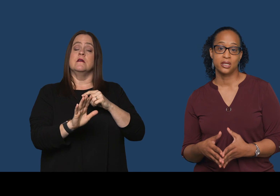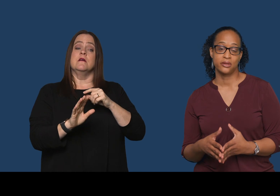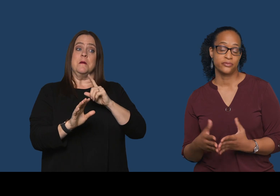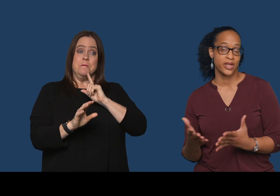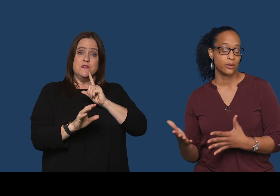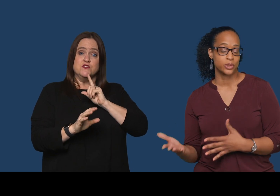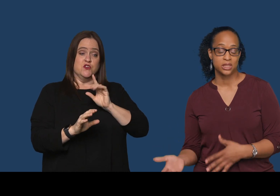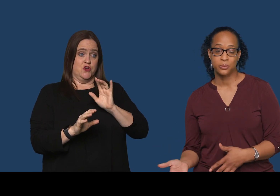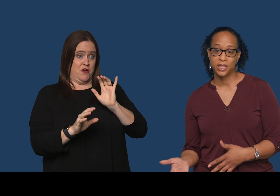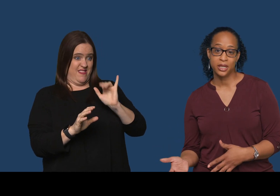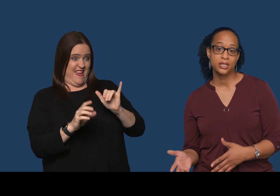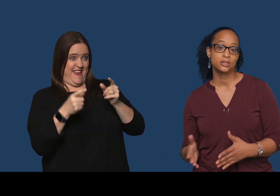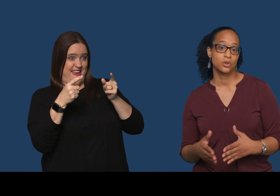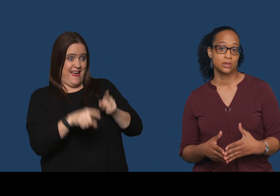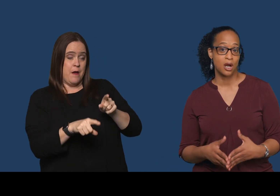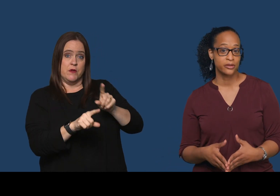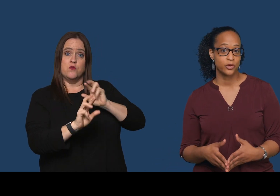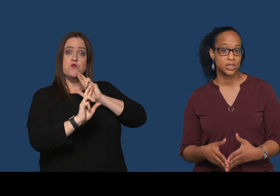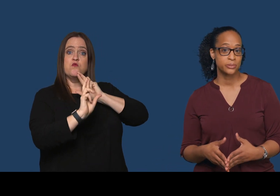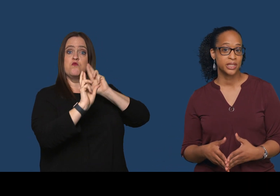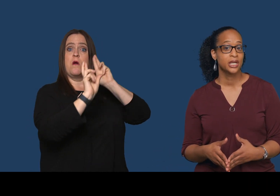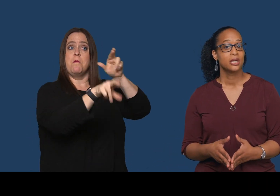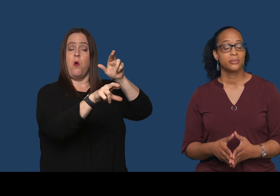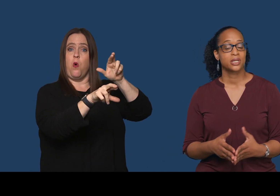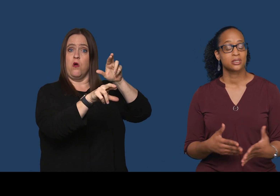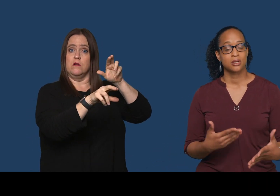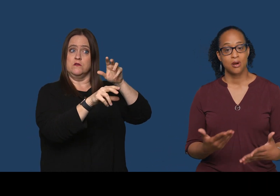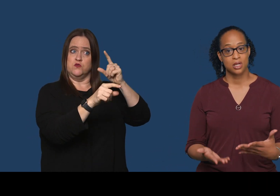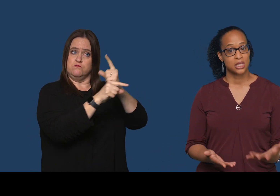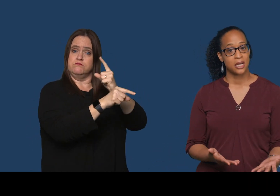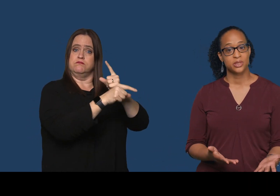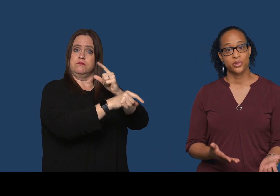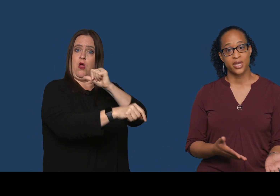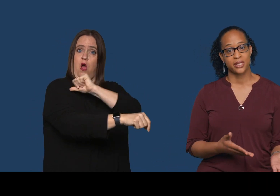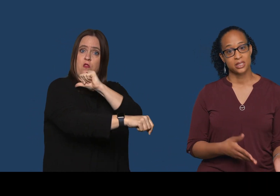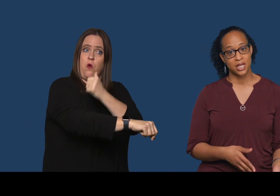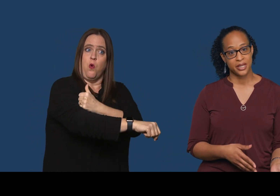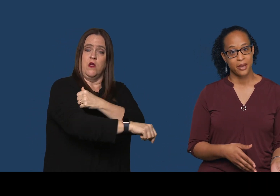if that was CPS or law enforcement, because there are times when that has not happened